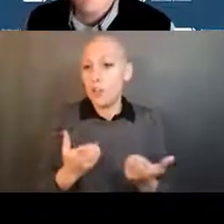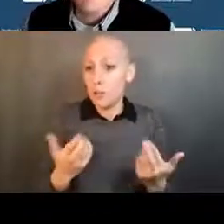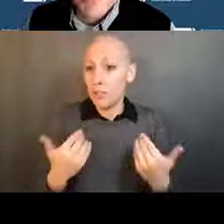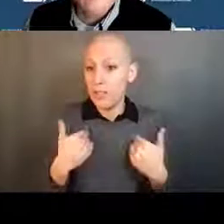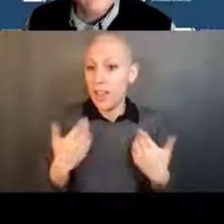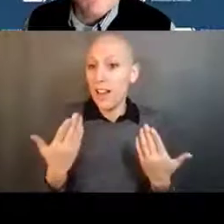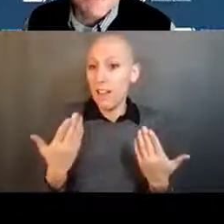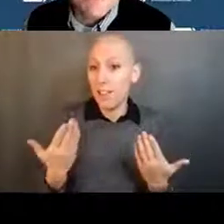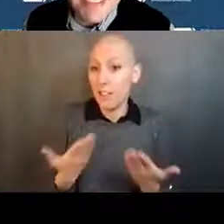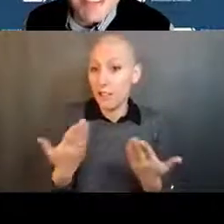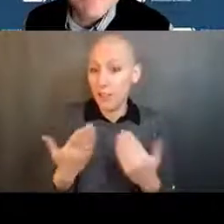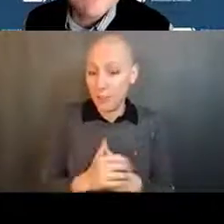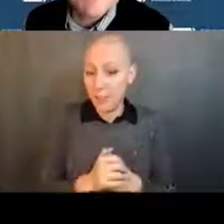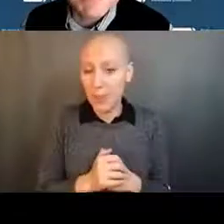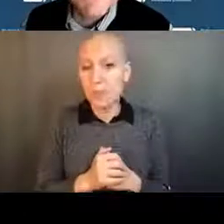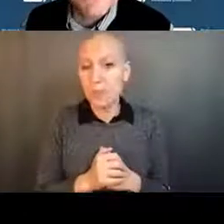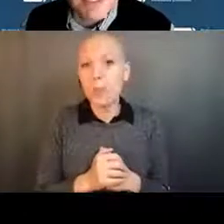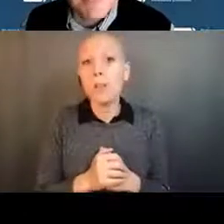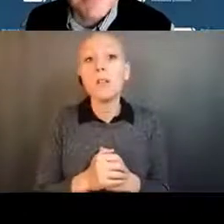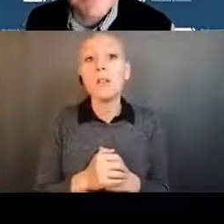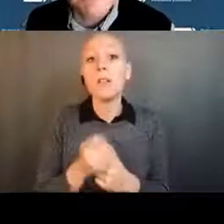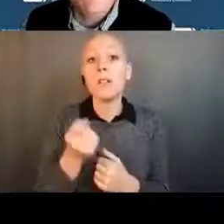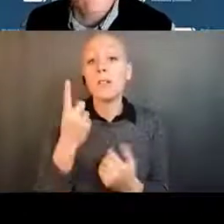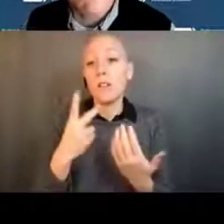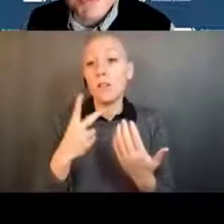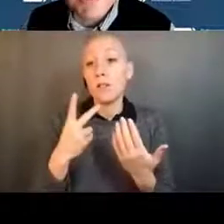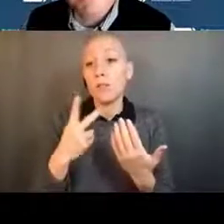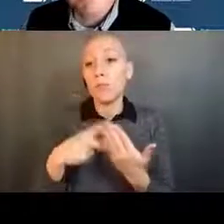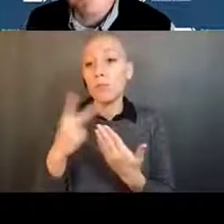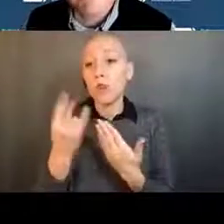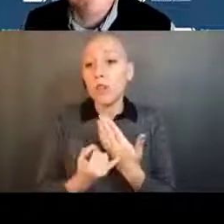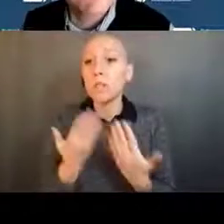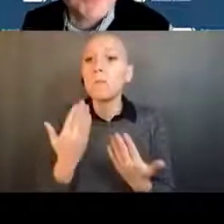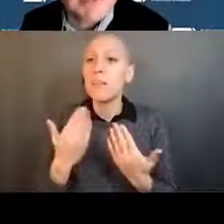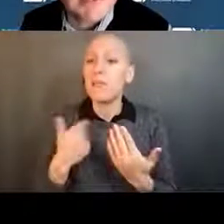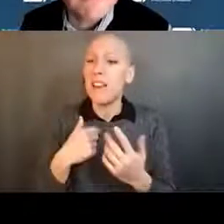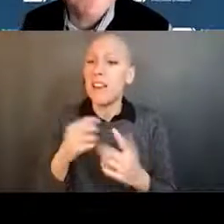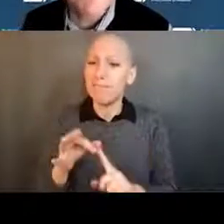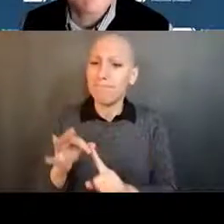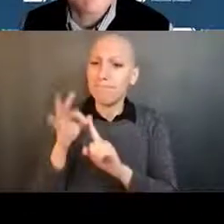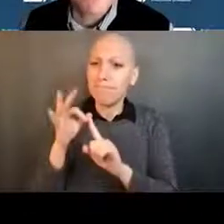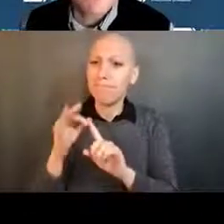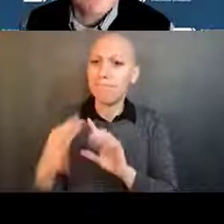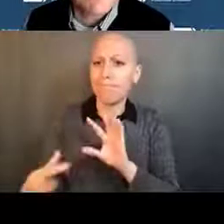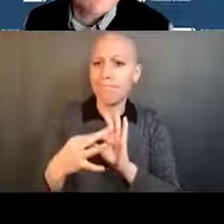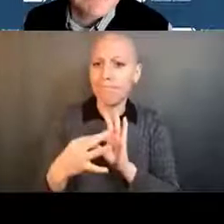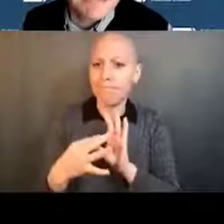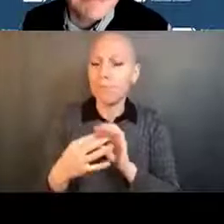the project may have specific relevance to the mission and the objectives of the awarding IC.